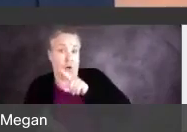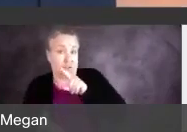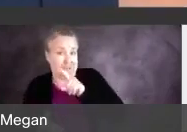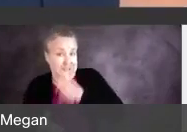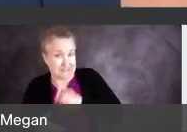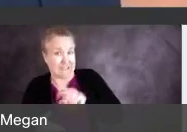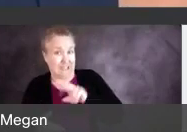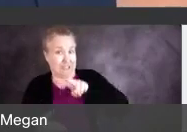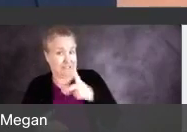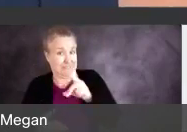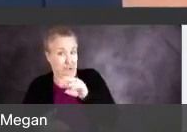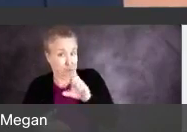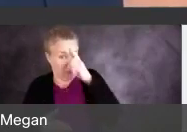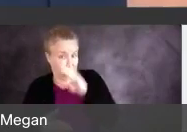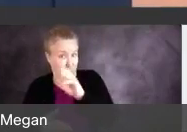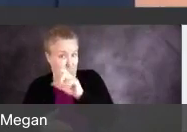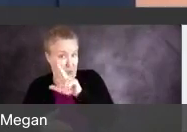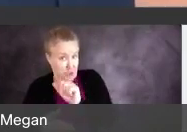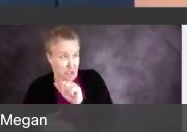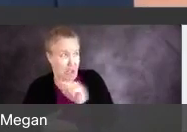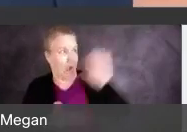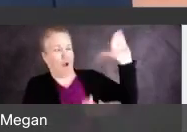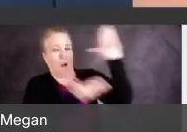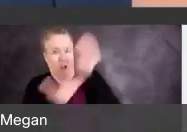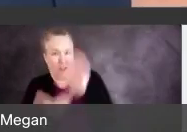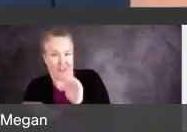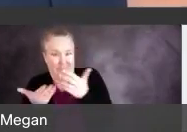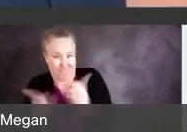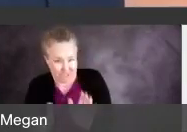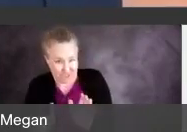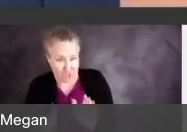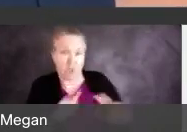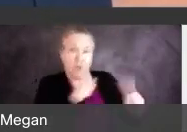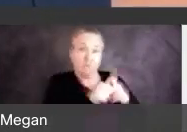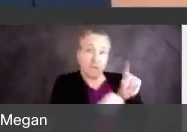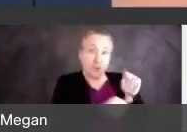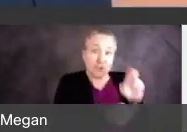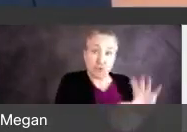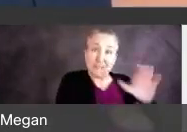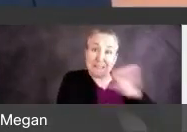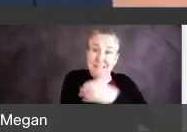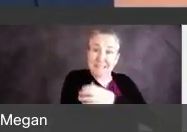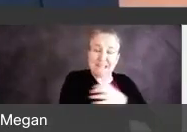week and our first dose clinics are running smoothly administering the Pfizer vaccine.